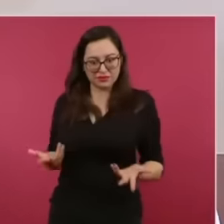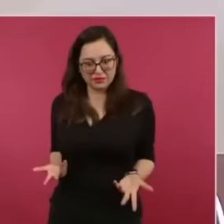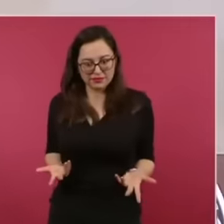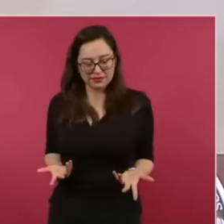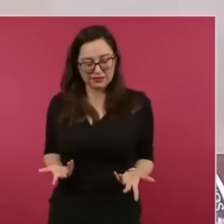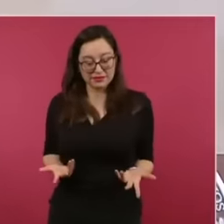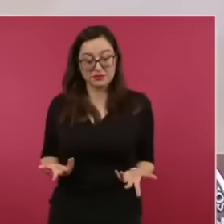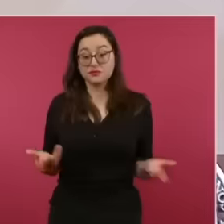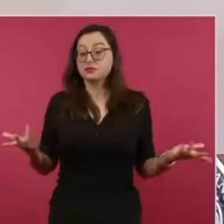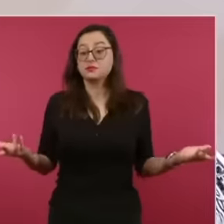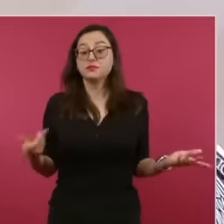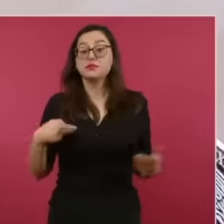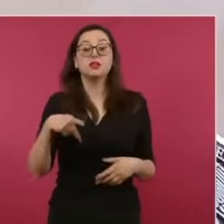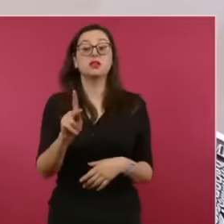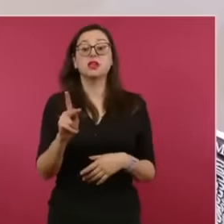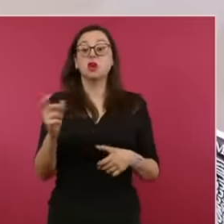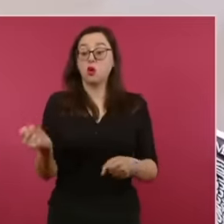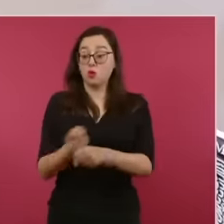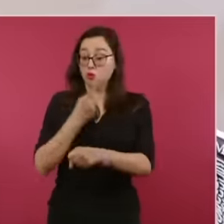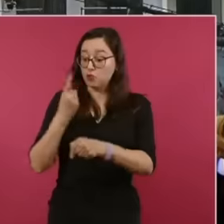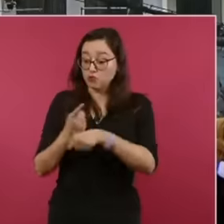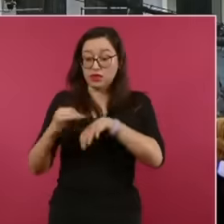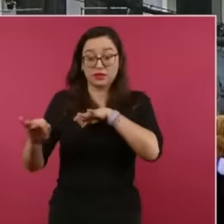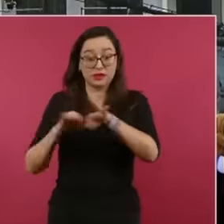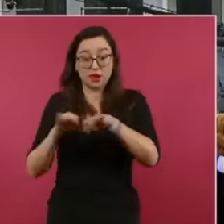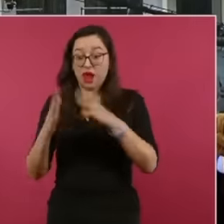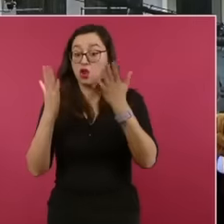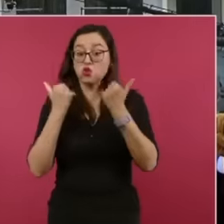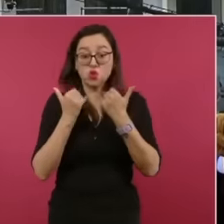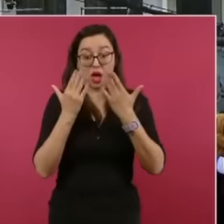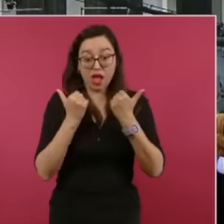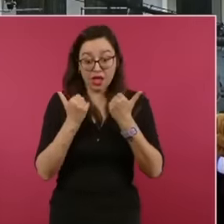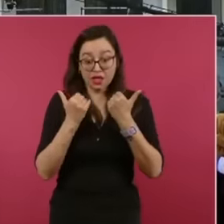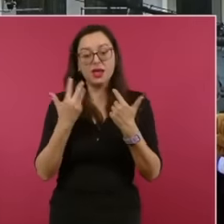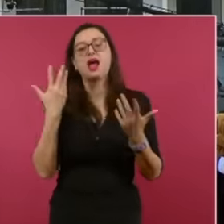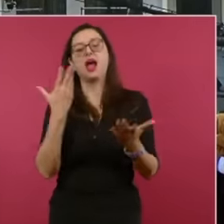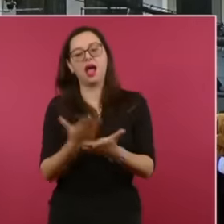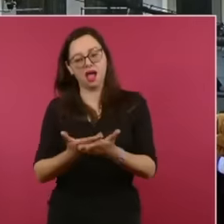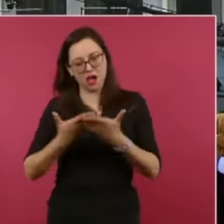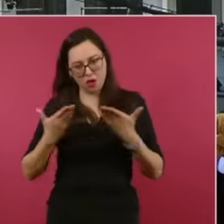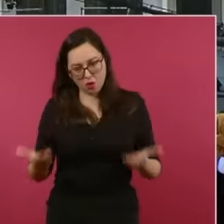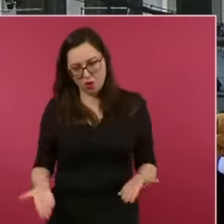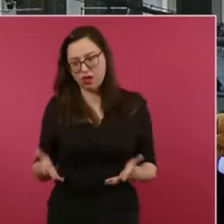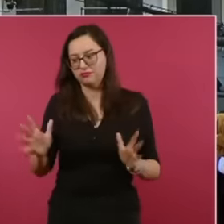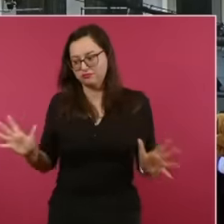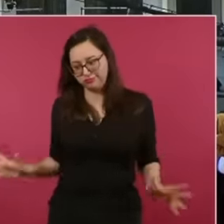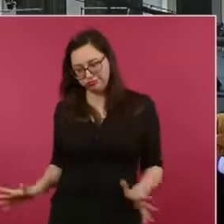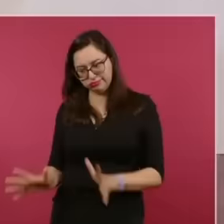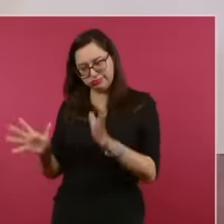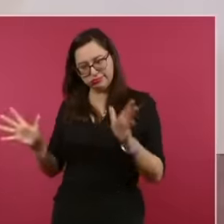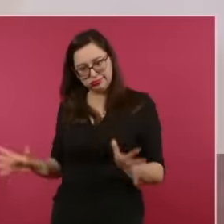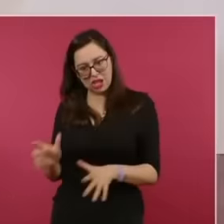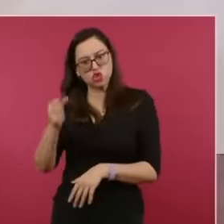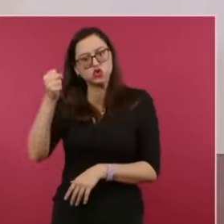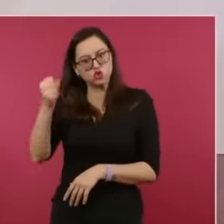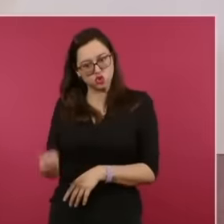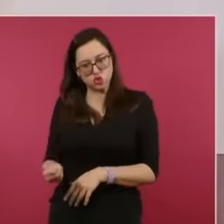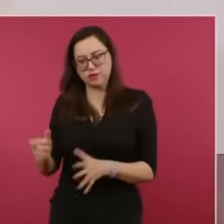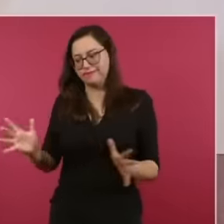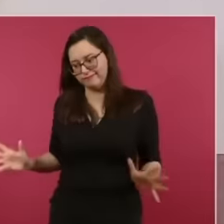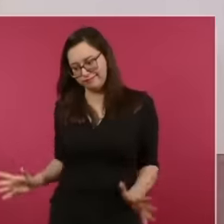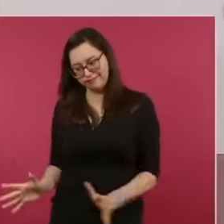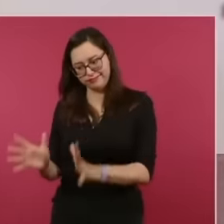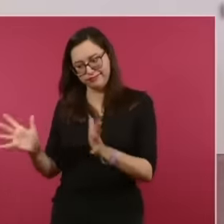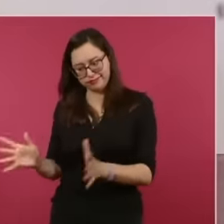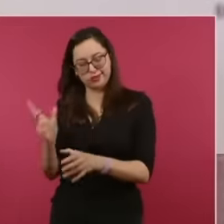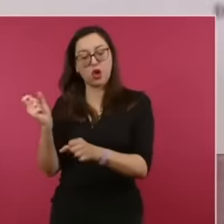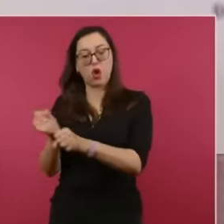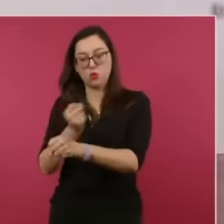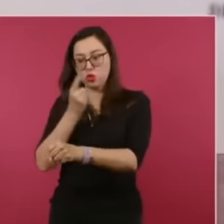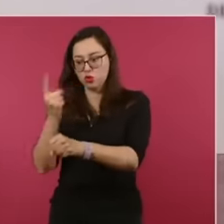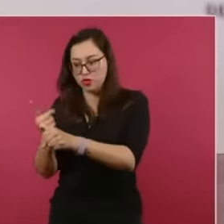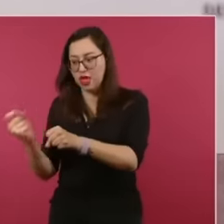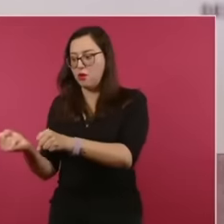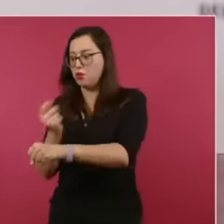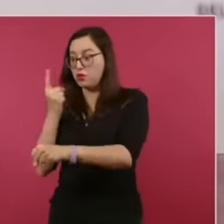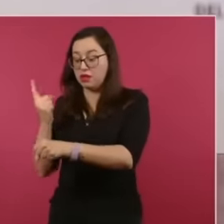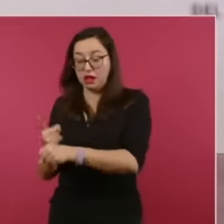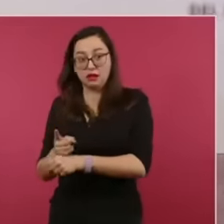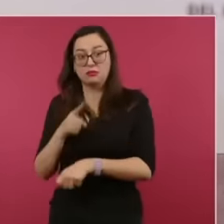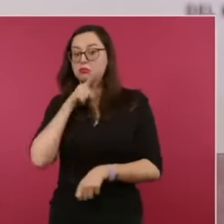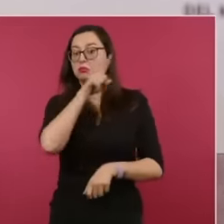there was no opportunity for the people now it is different so hey they are coming back